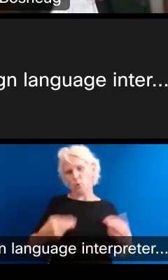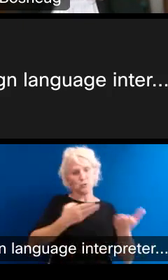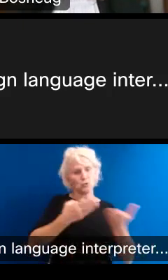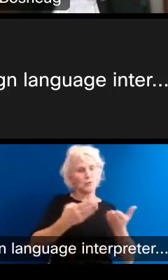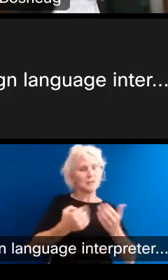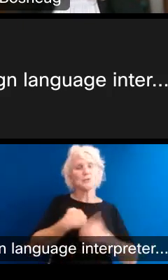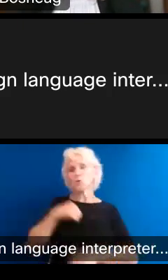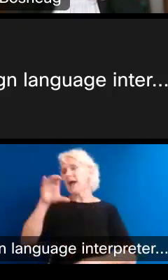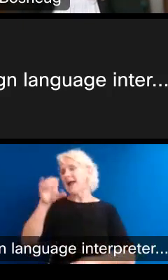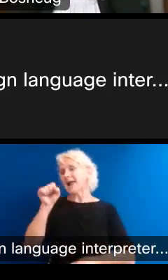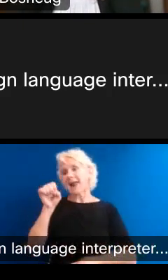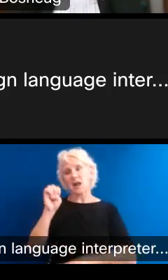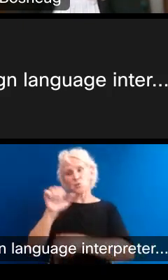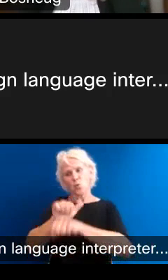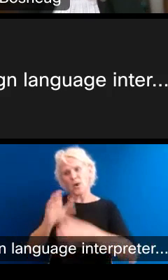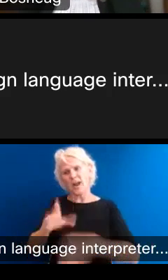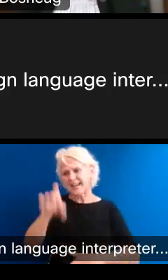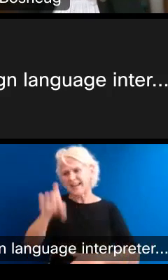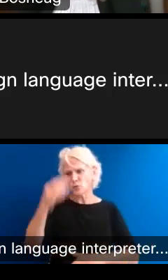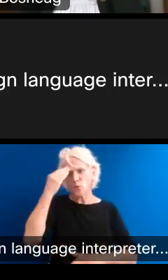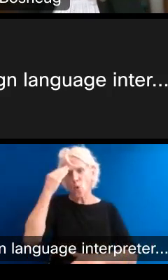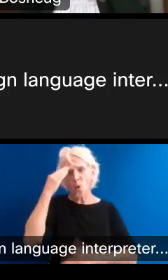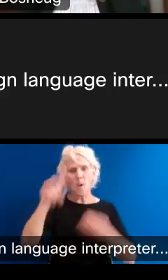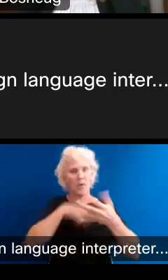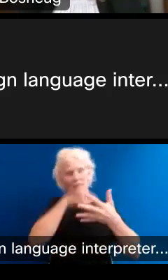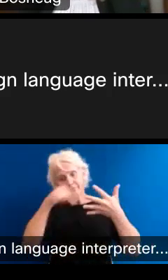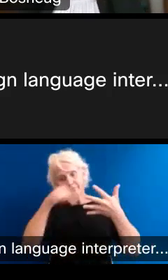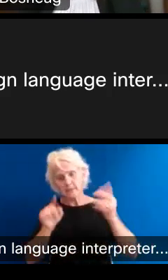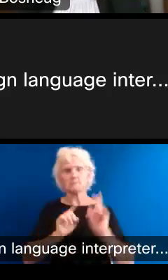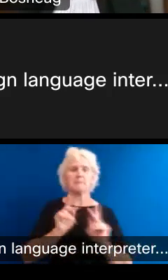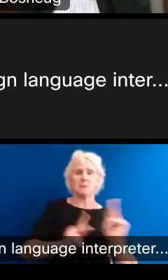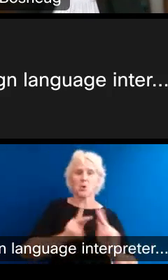have to know a little bit about a lot to ensure that children are getting the right services at